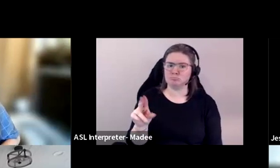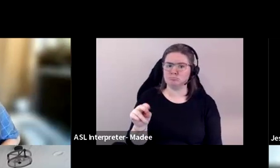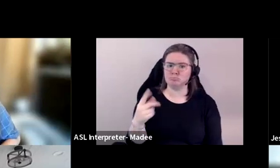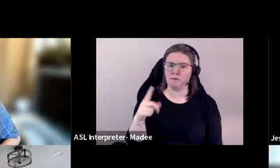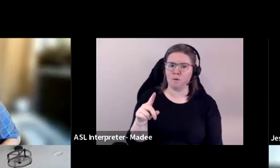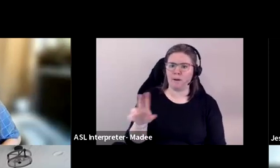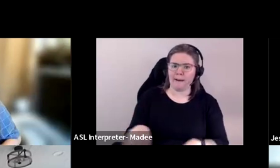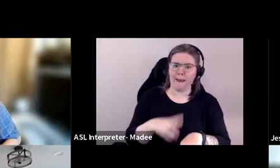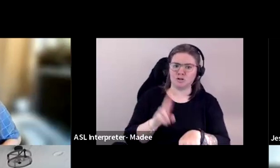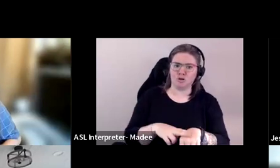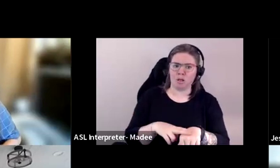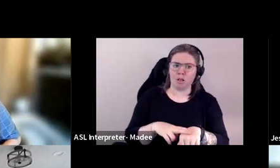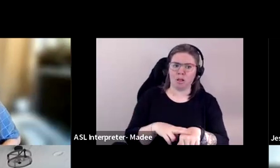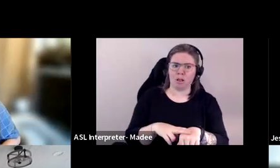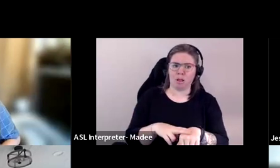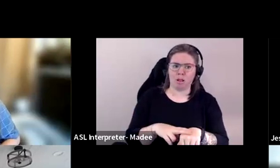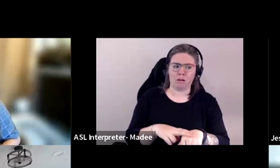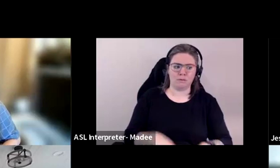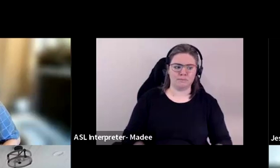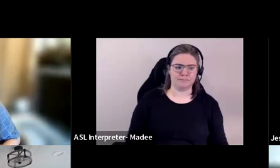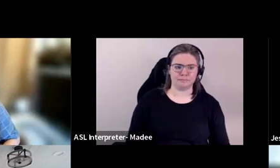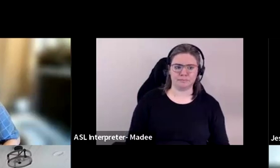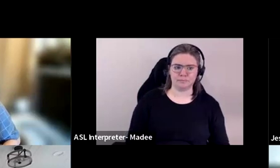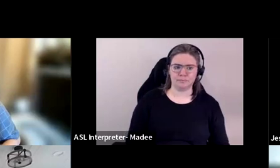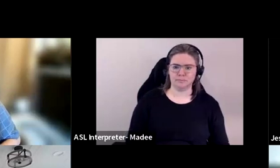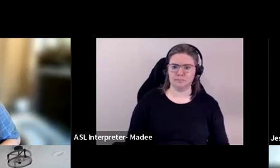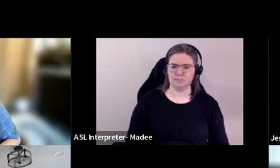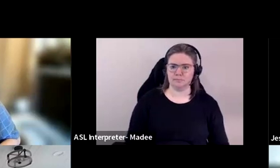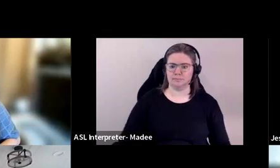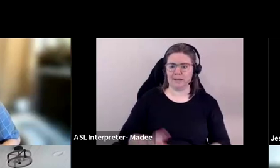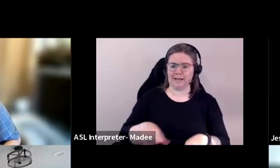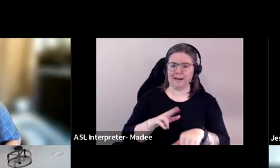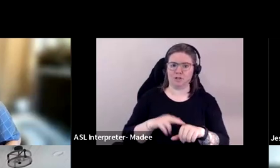Rebecca /APRIL: like. I don't mean to speak for you, Don. Don Dew: How is it? Yeah. Rebecca /APRIL: Professional group. Don Dew: Right? Okay.